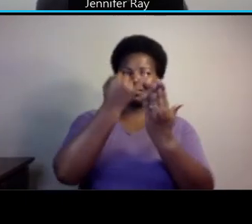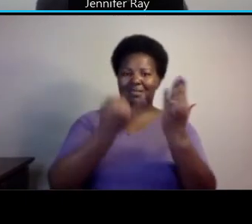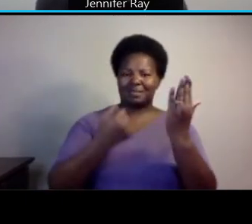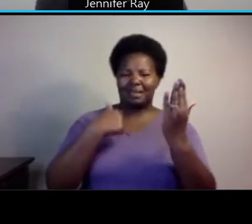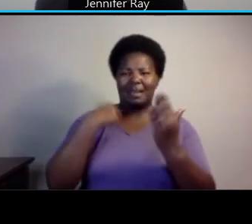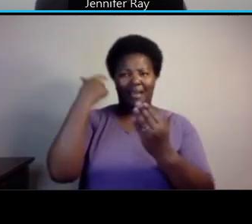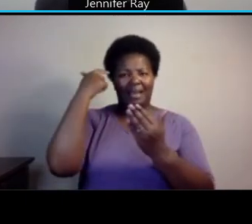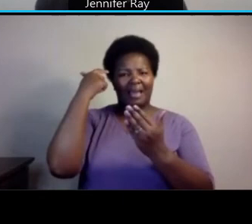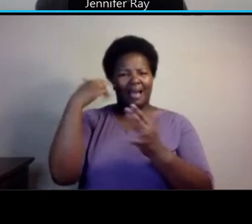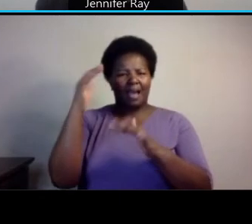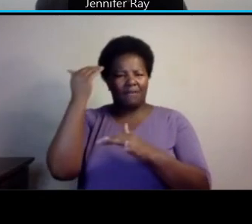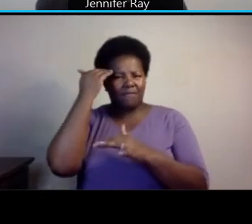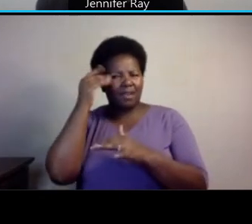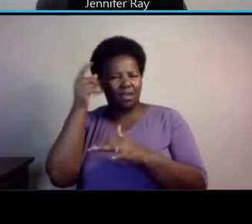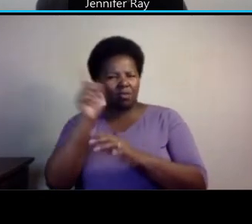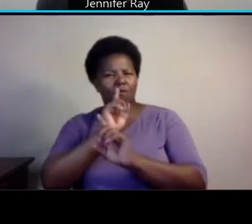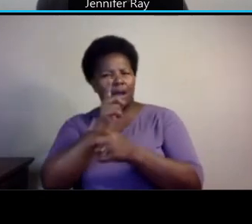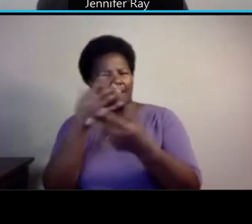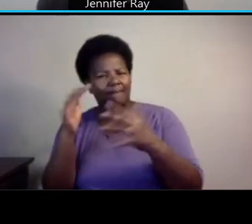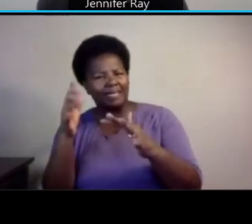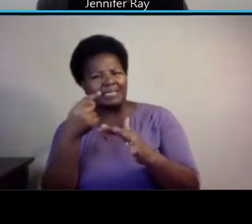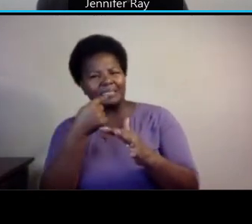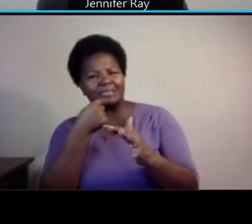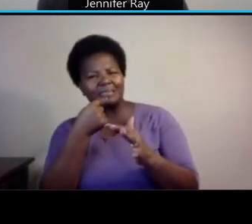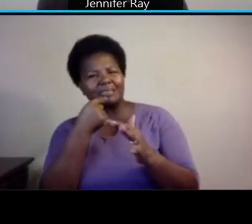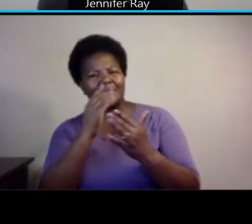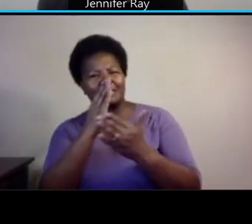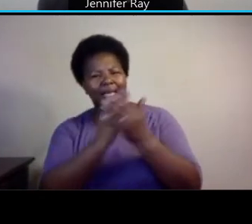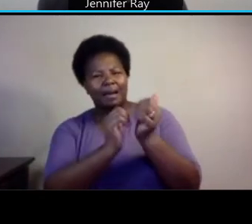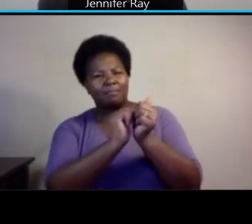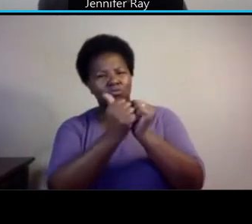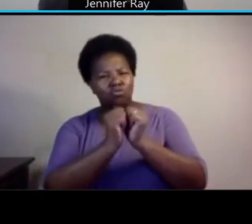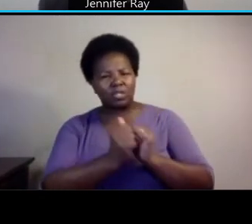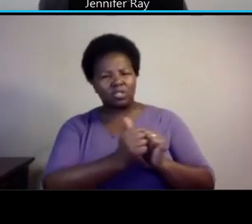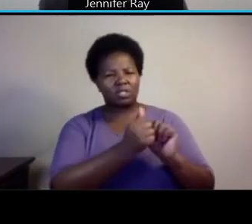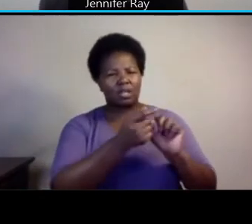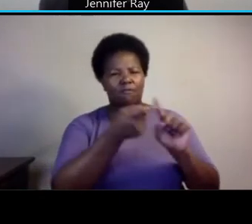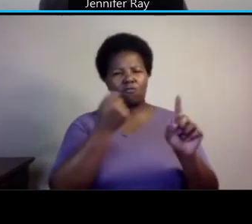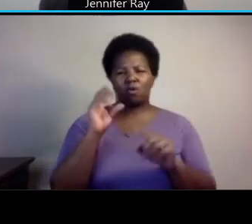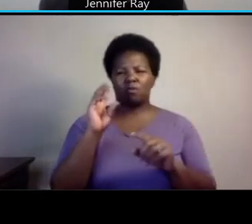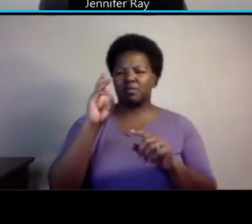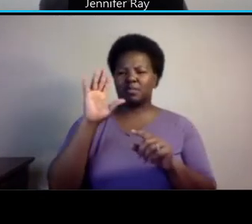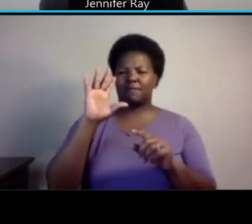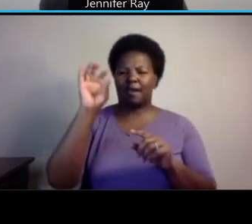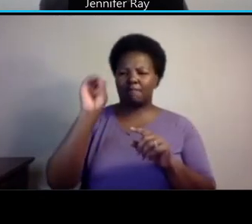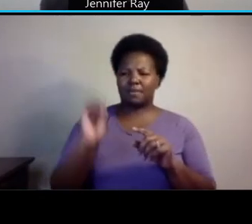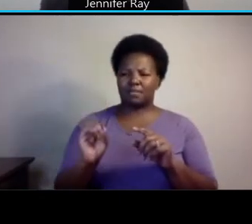talking about a number of the changes from 65 percent to the final design which were very much